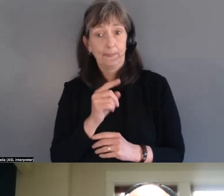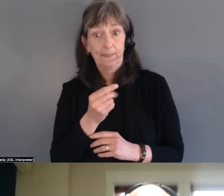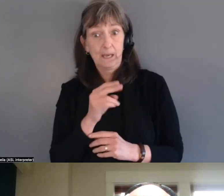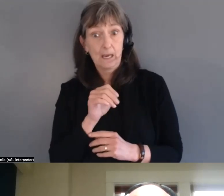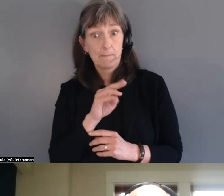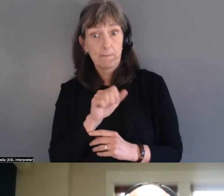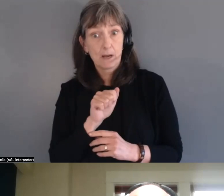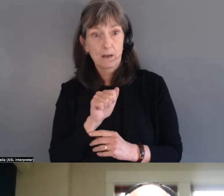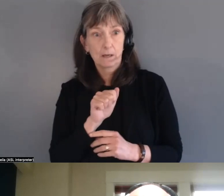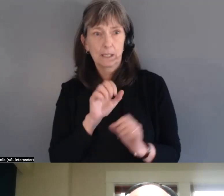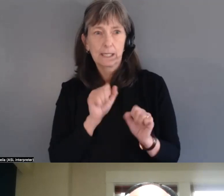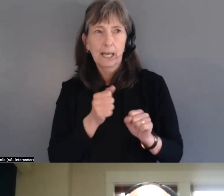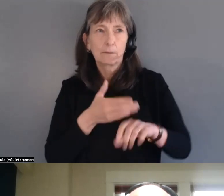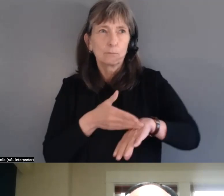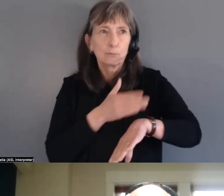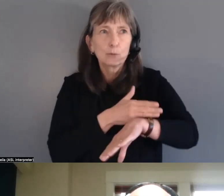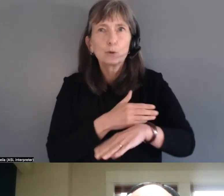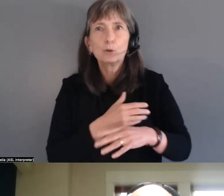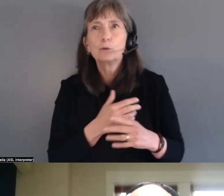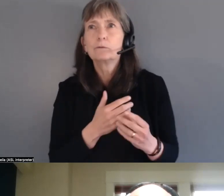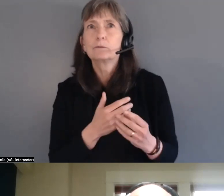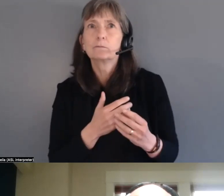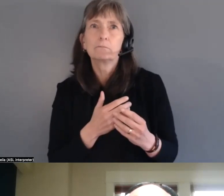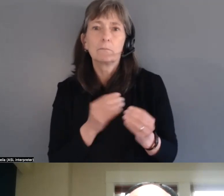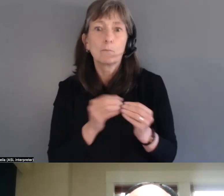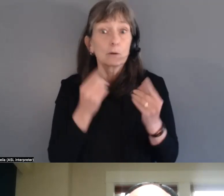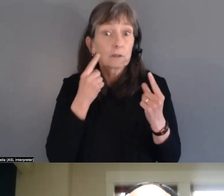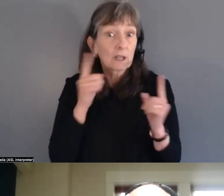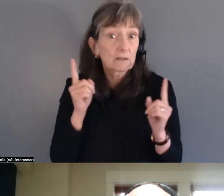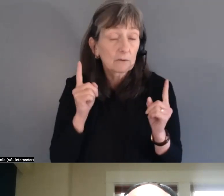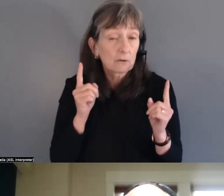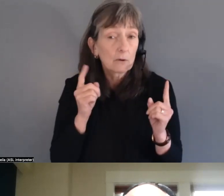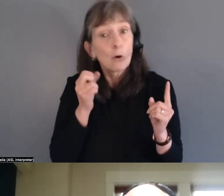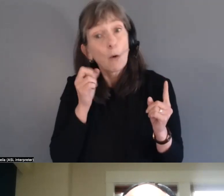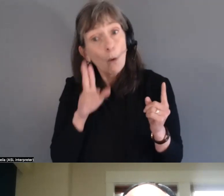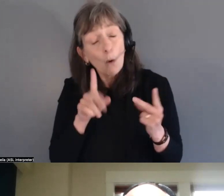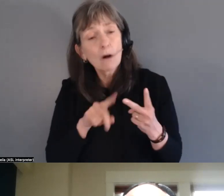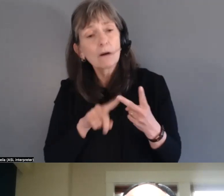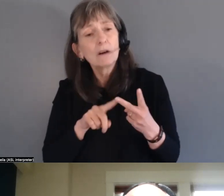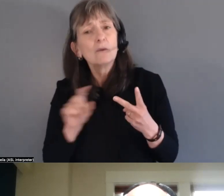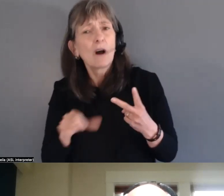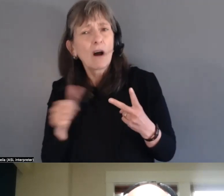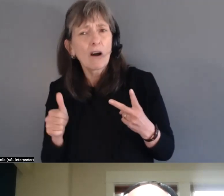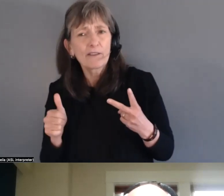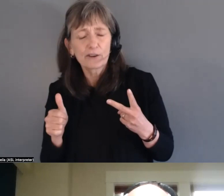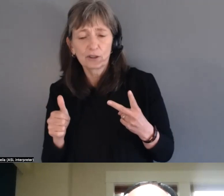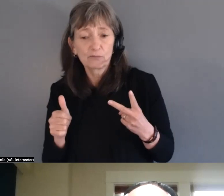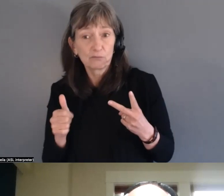what sort of things really make it hard? So, I think you've definitely spoken to this, but